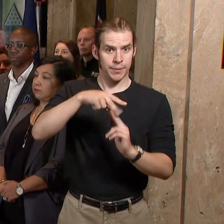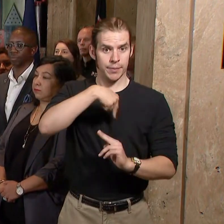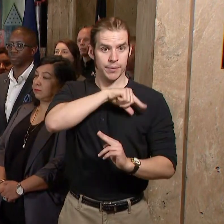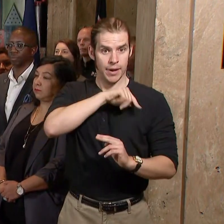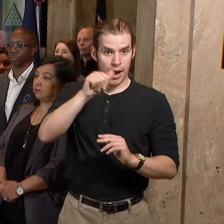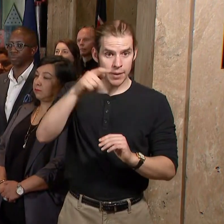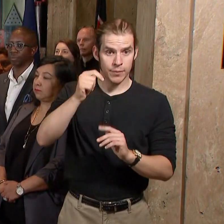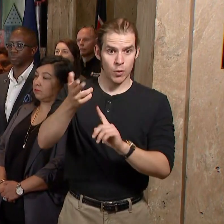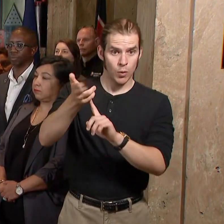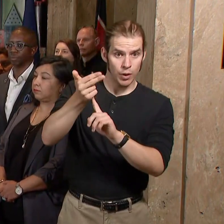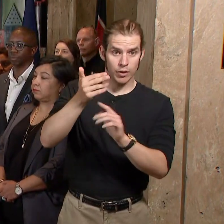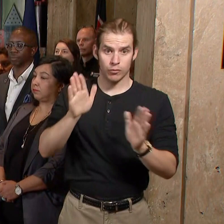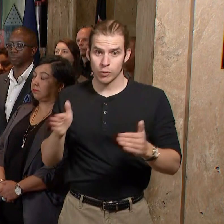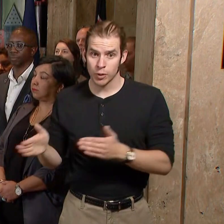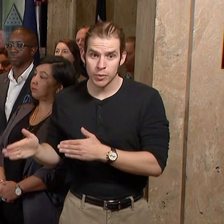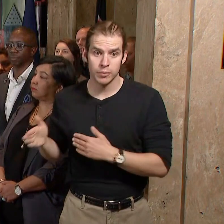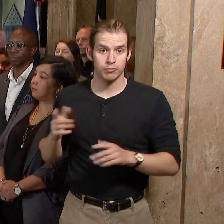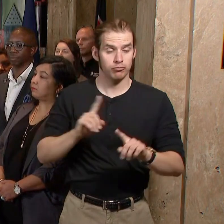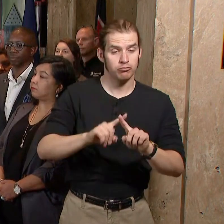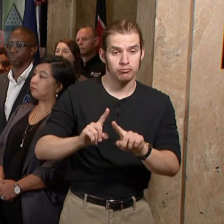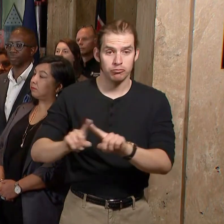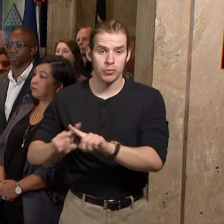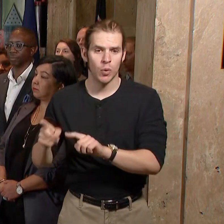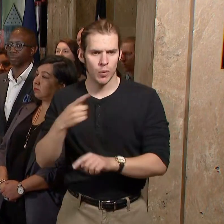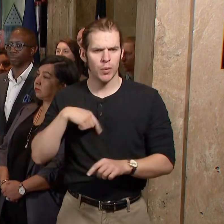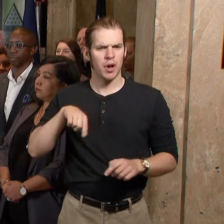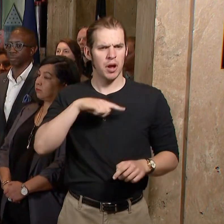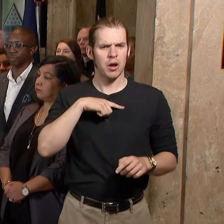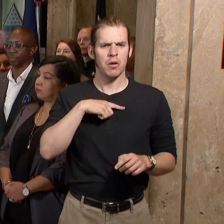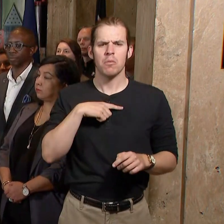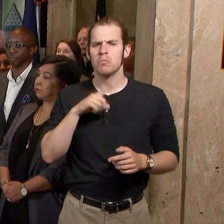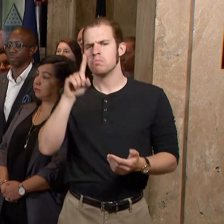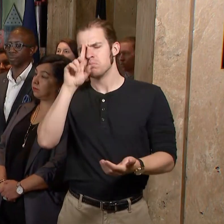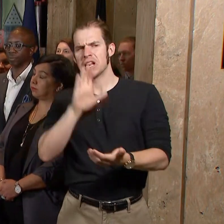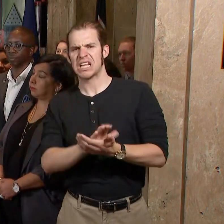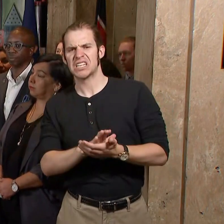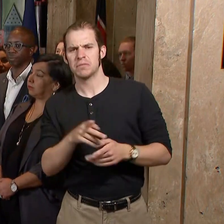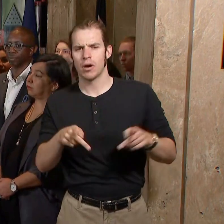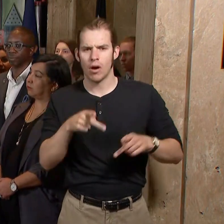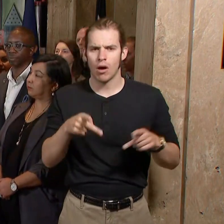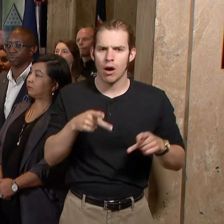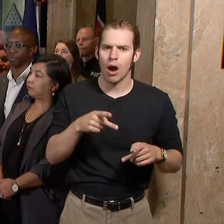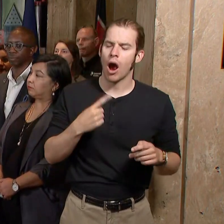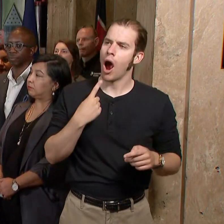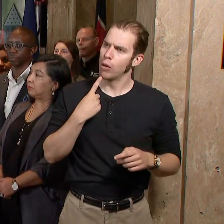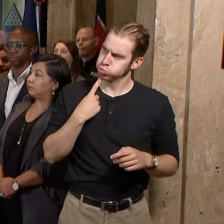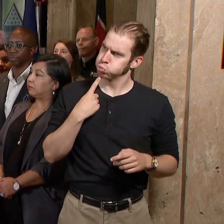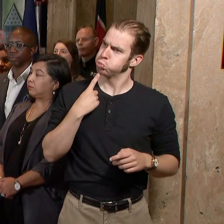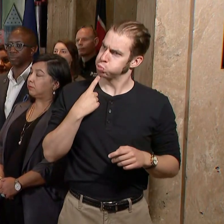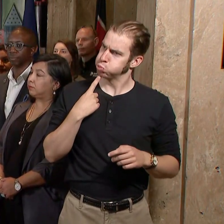public Safety here with Denver, with department public health and others. What the broader set of wraparound services we will provide to folks